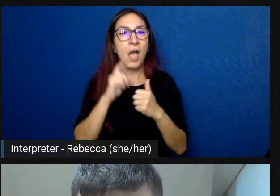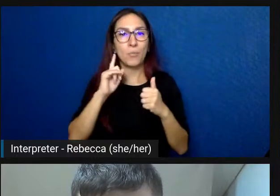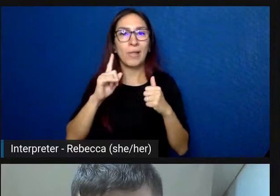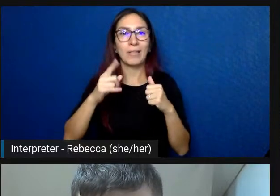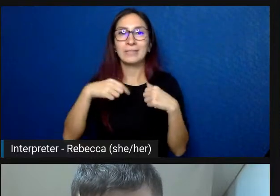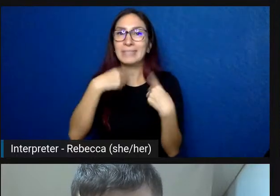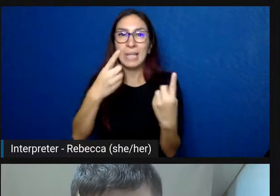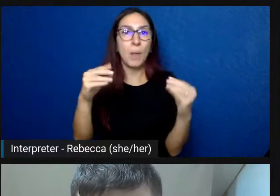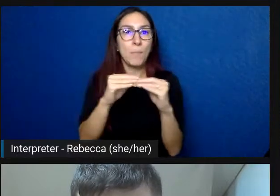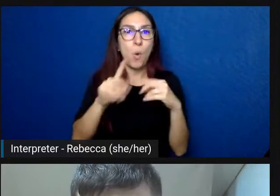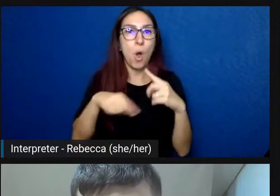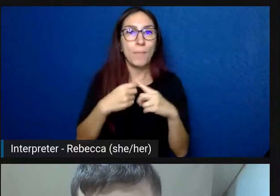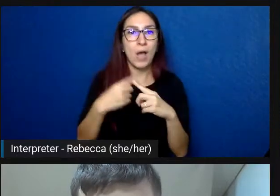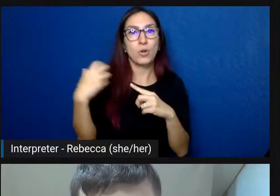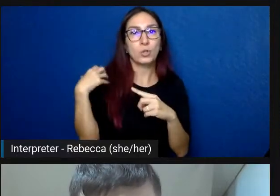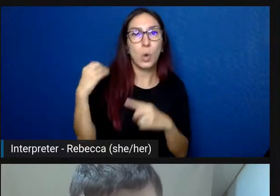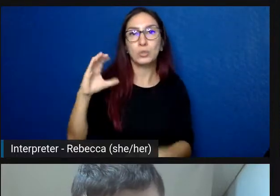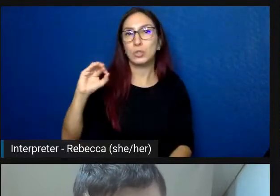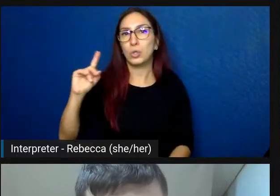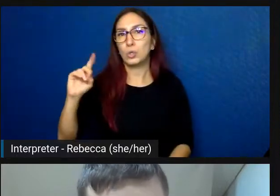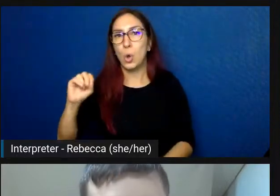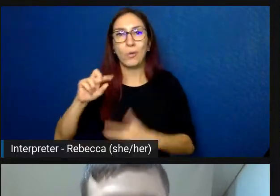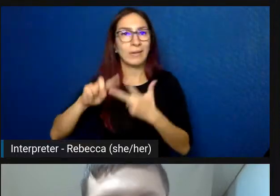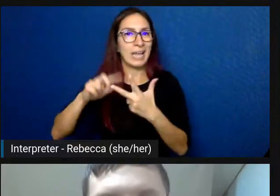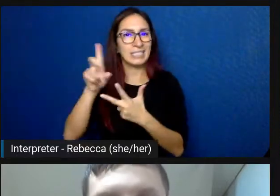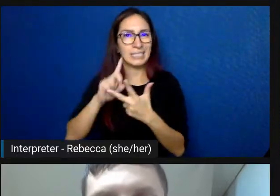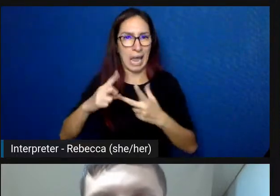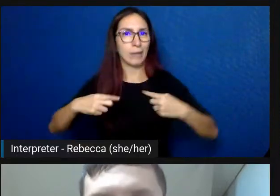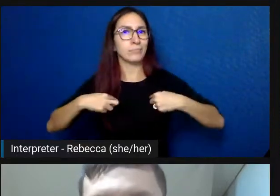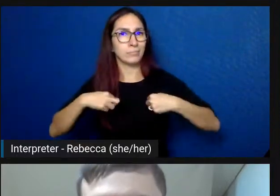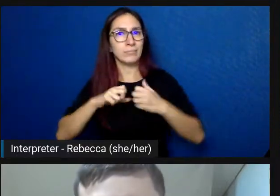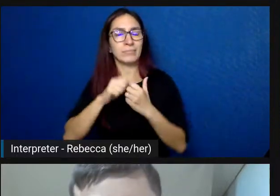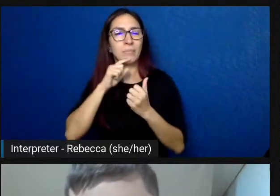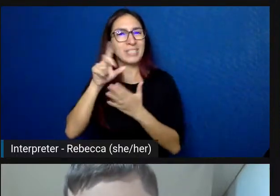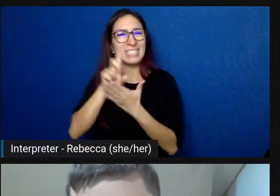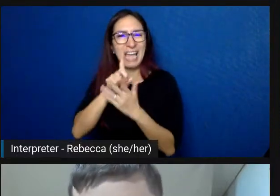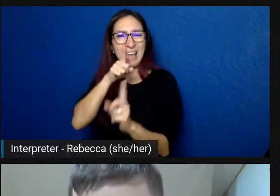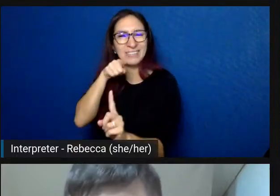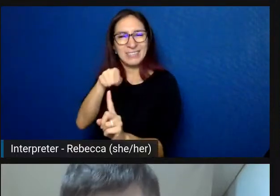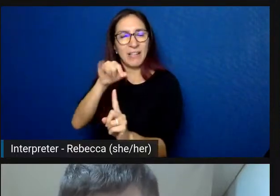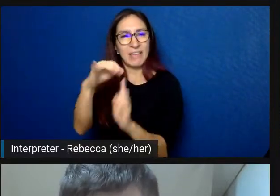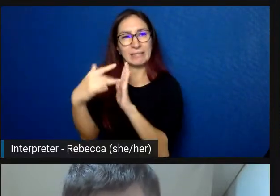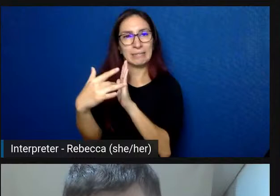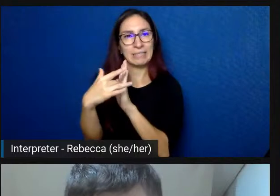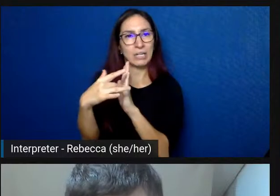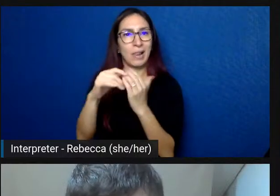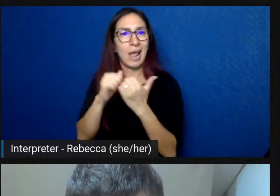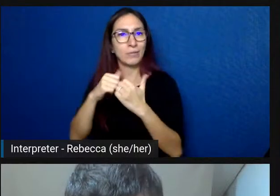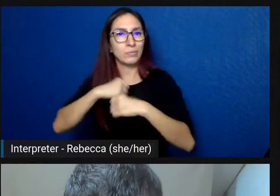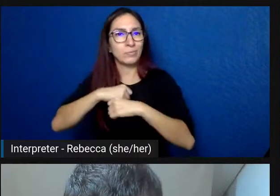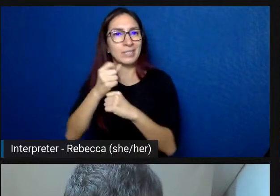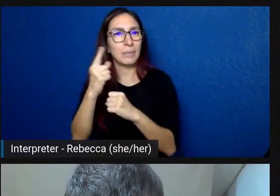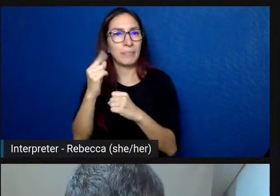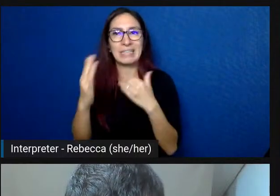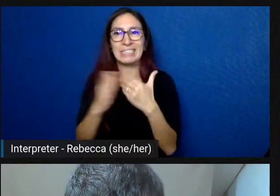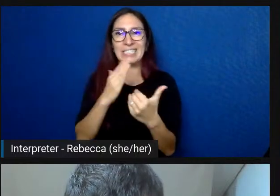visual troubles and I will say more about what you can do code wise